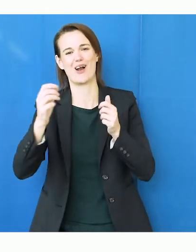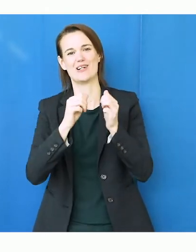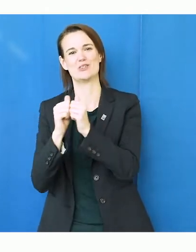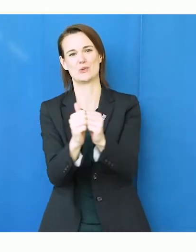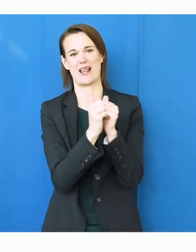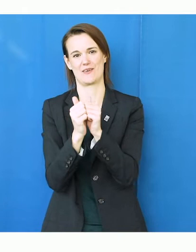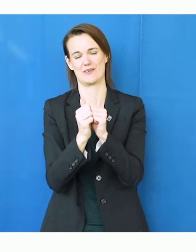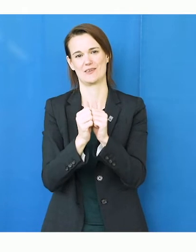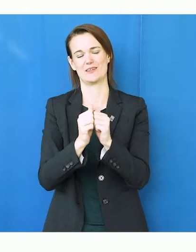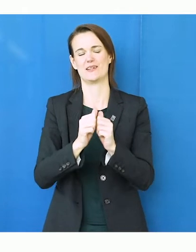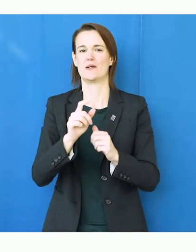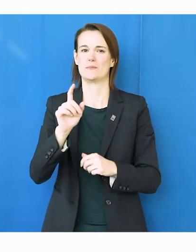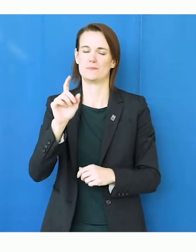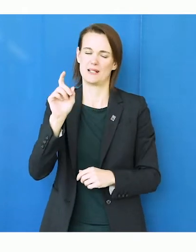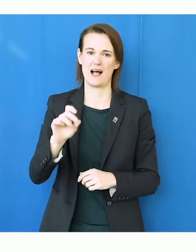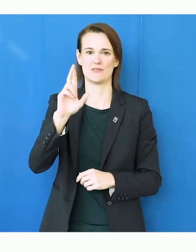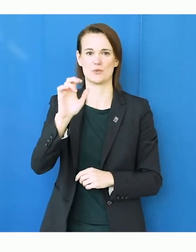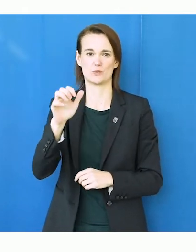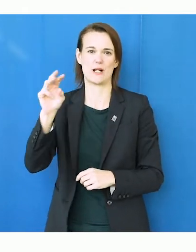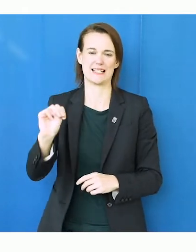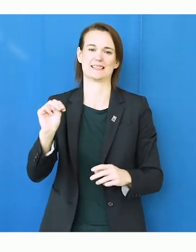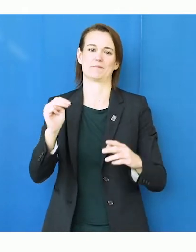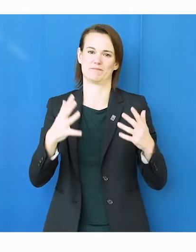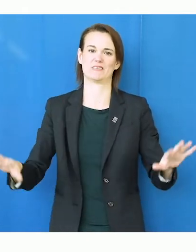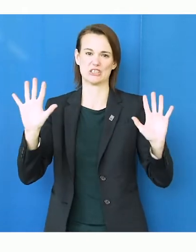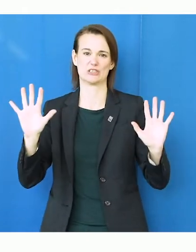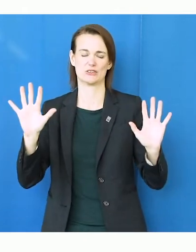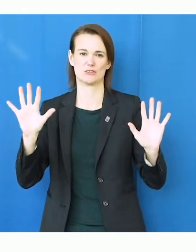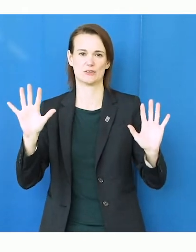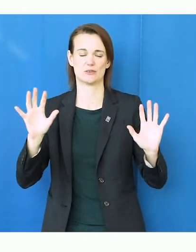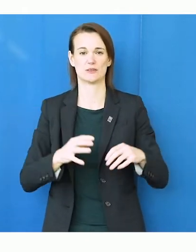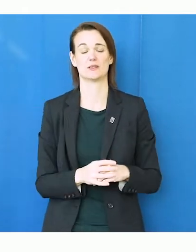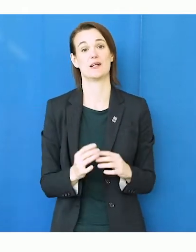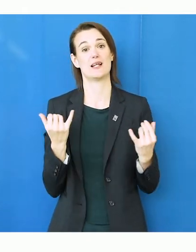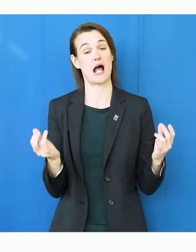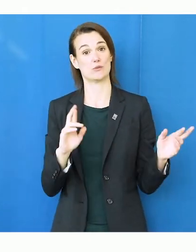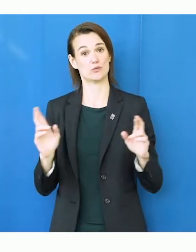As we are poised to enter the workforce, we should continue to strive for excellence.